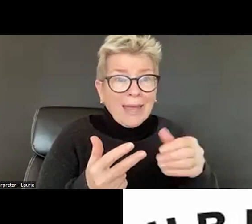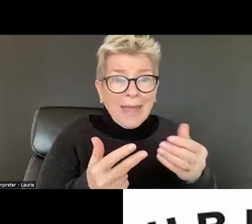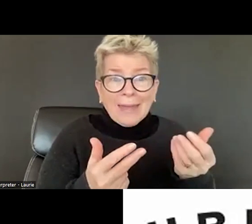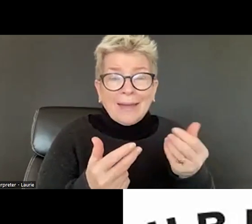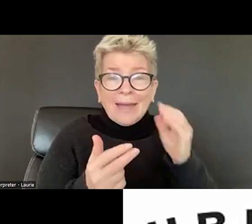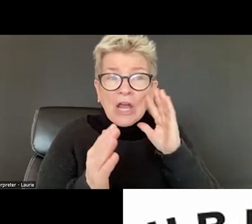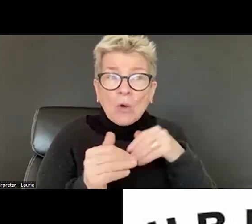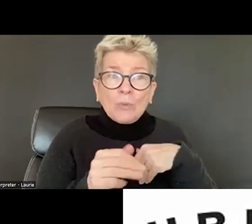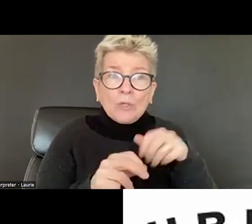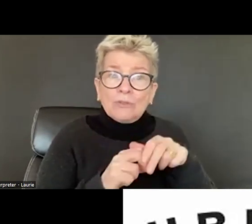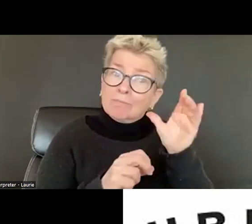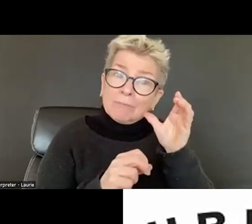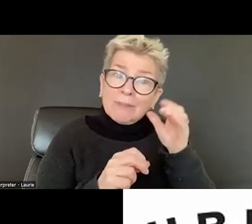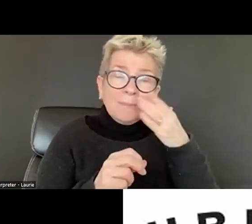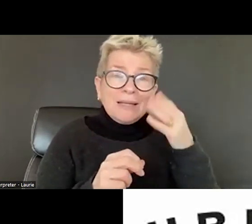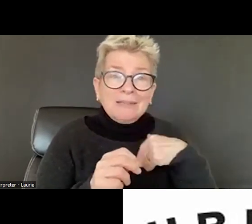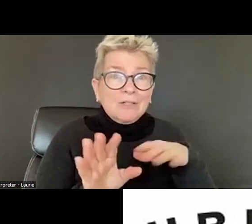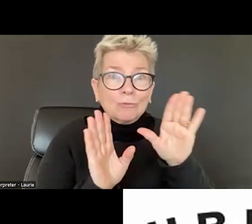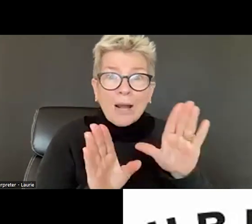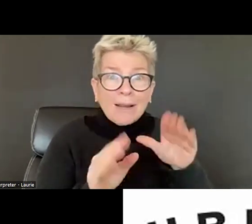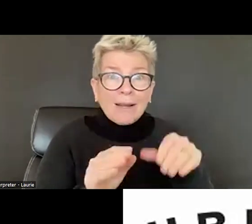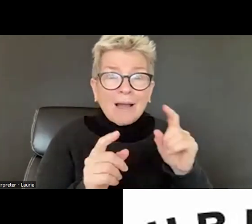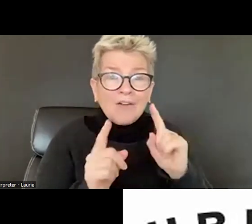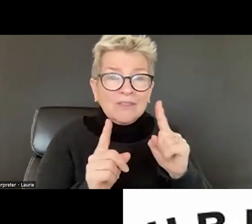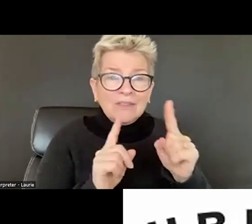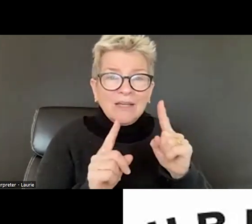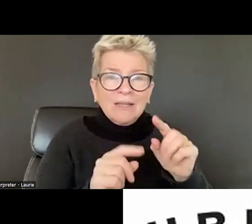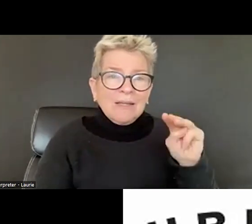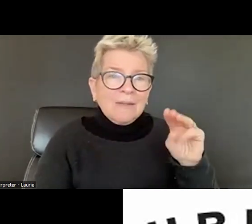to it because it's such a fascinating conversation um minda I'm going to start with you what you said